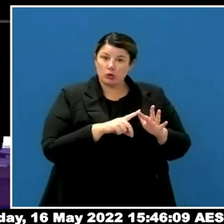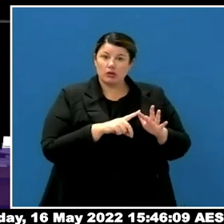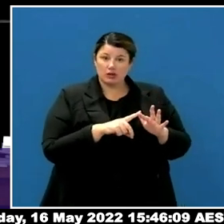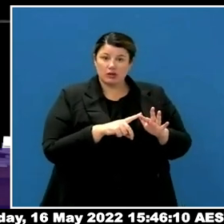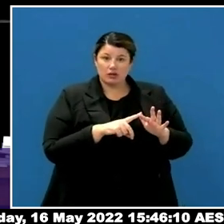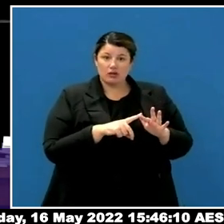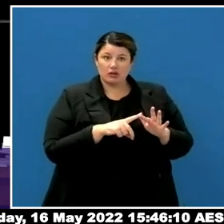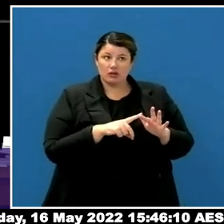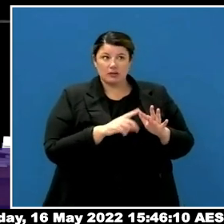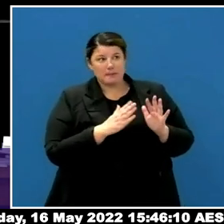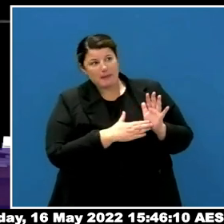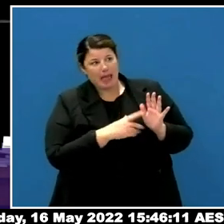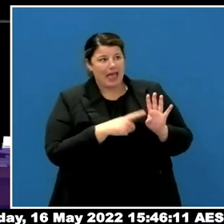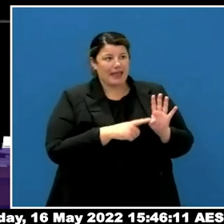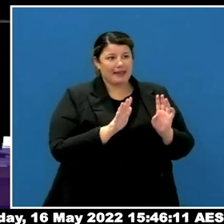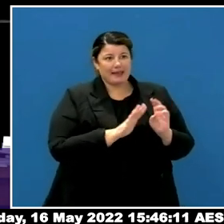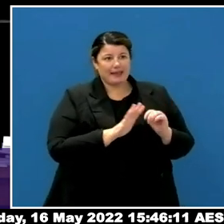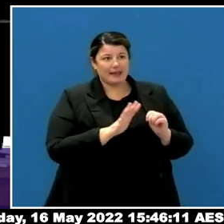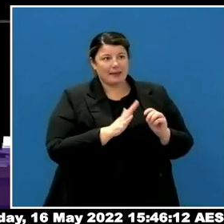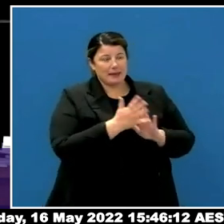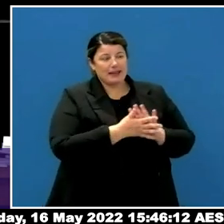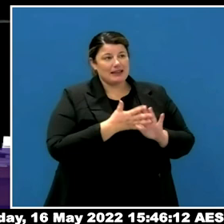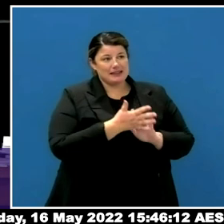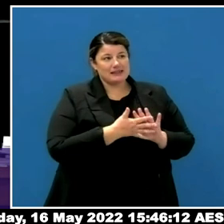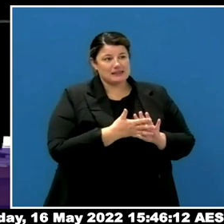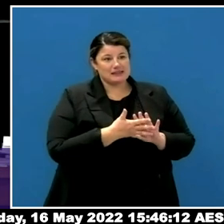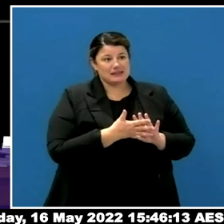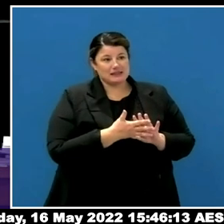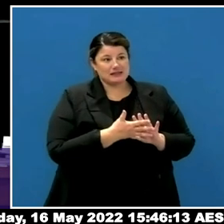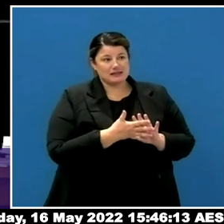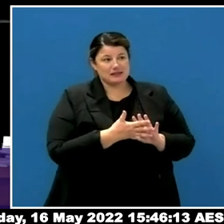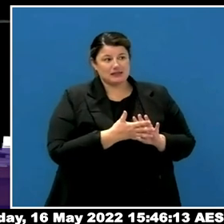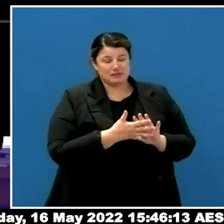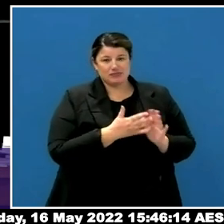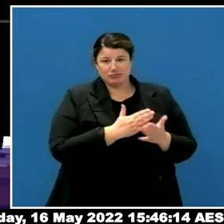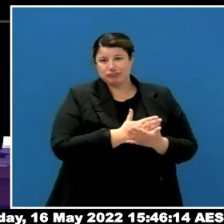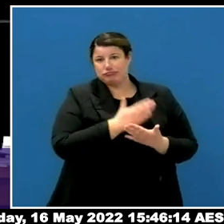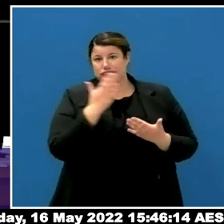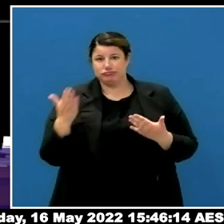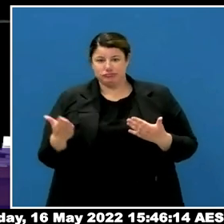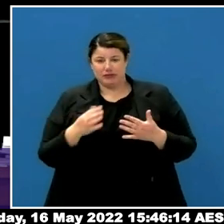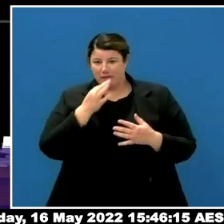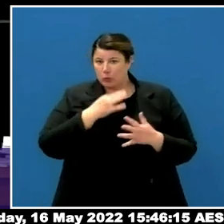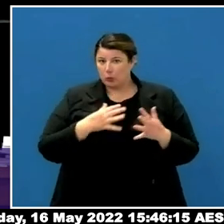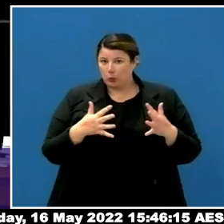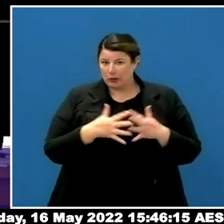So it was quite a few weeks later and, again, it told a different story.